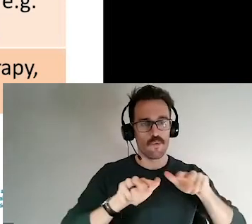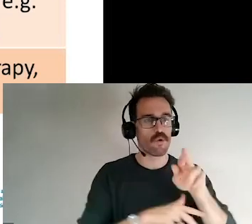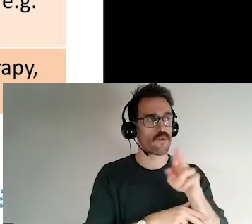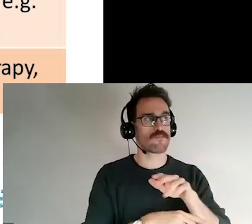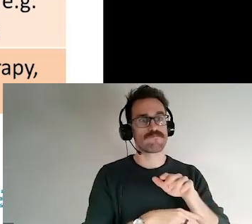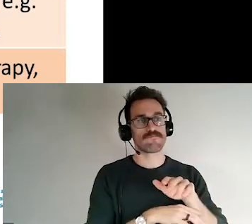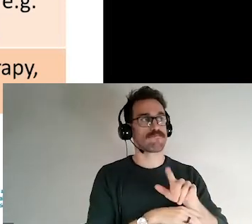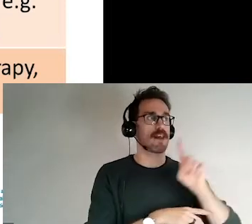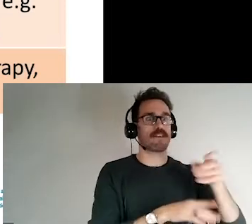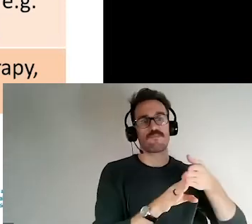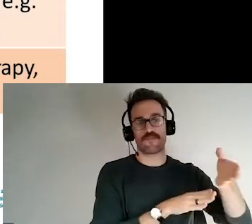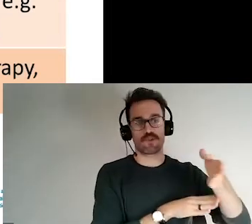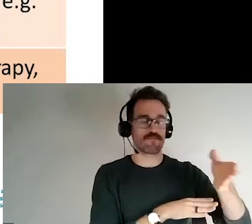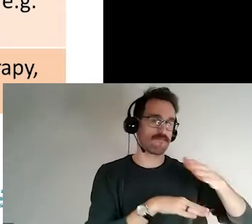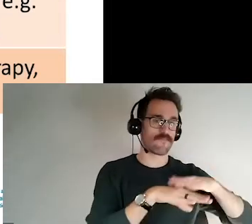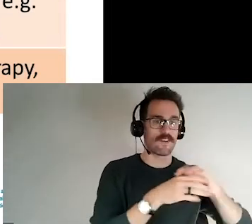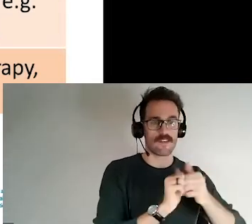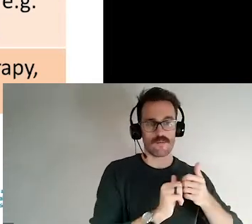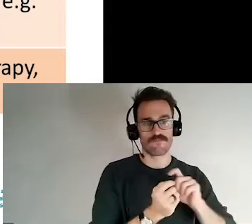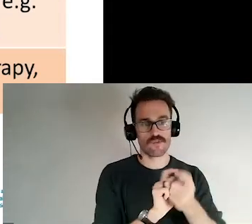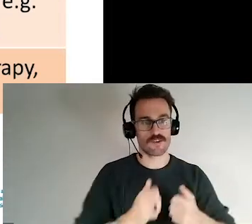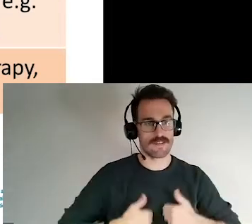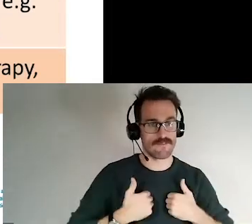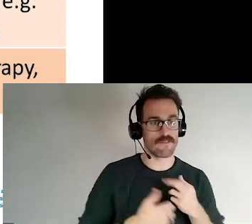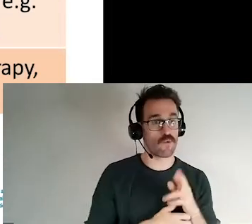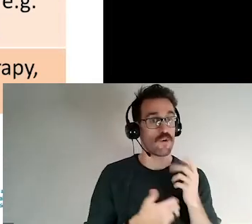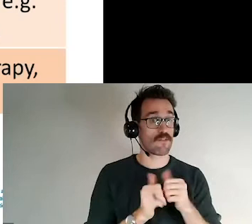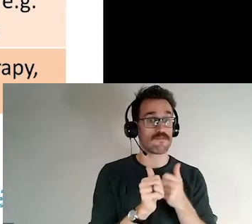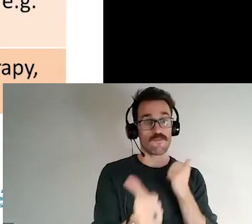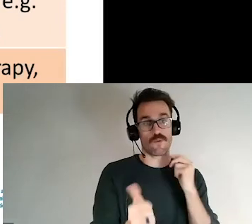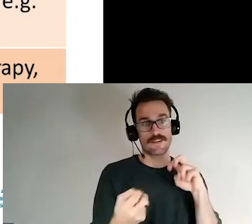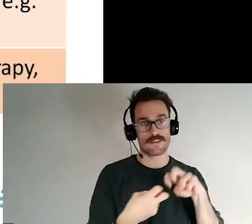planning movements to avoid injury. All of these you wouldn't have to check with a supervisor.